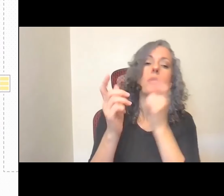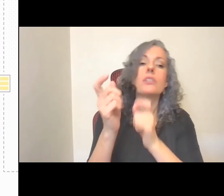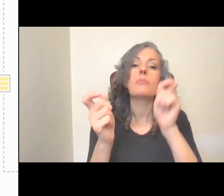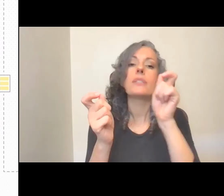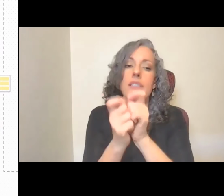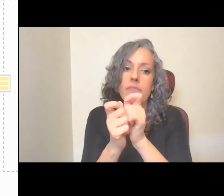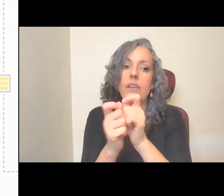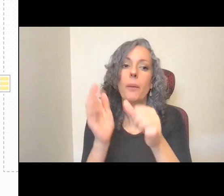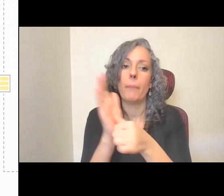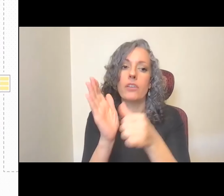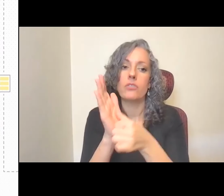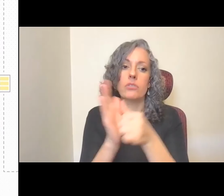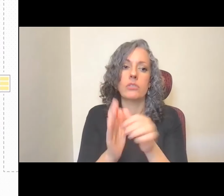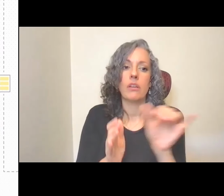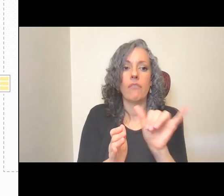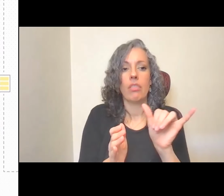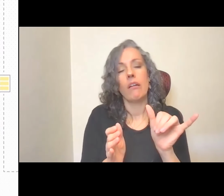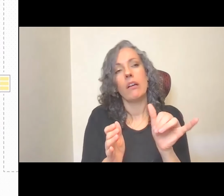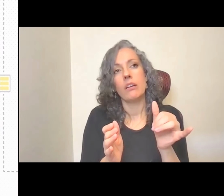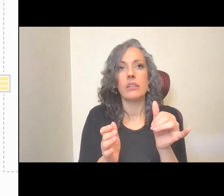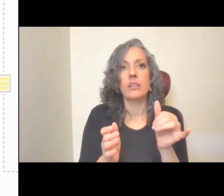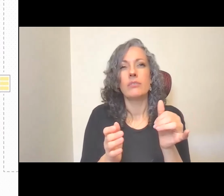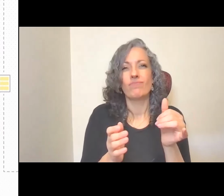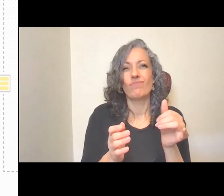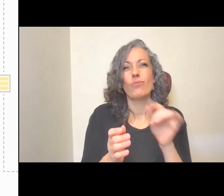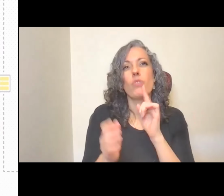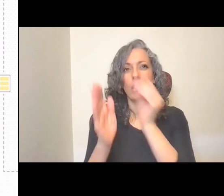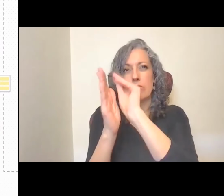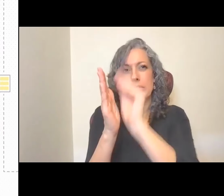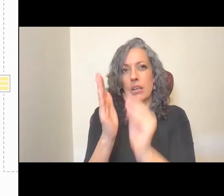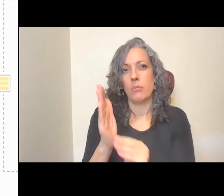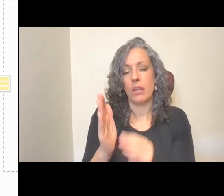dynamic pages so we are basically documenting the structure of the page title for those.